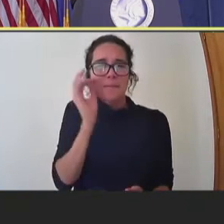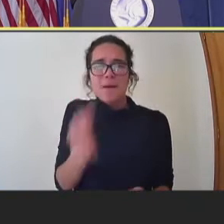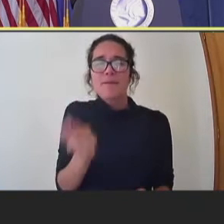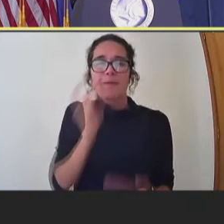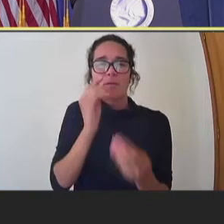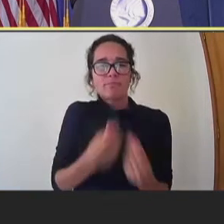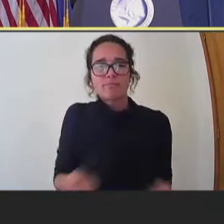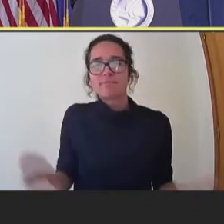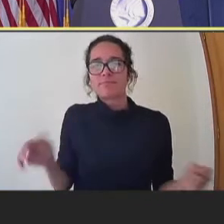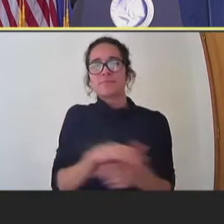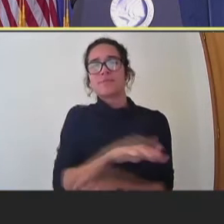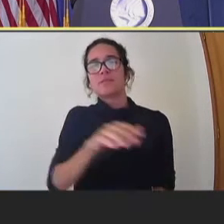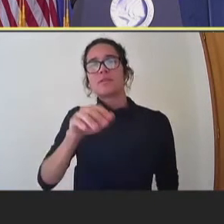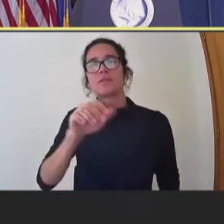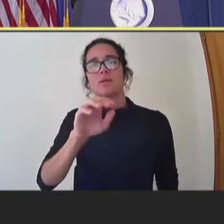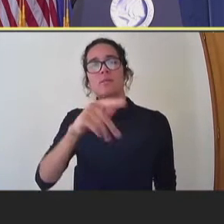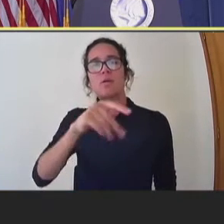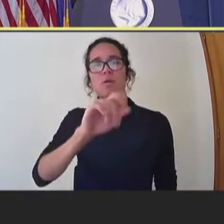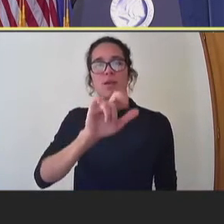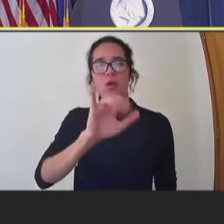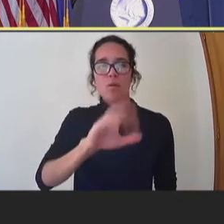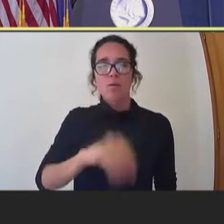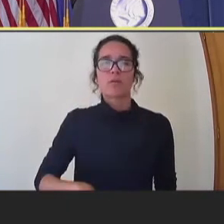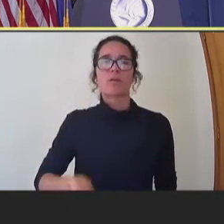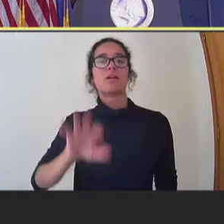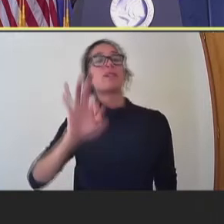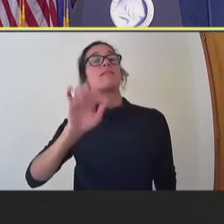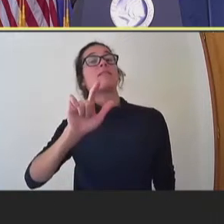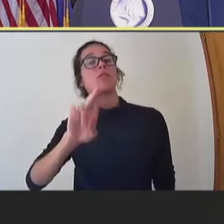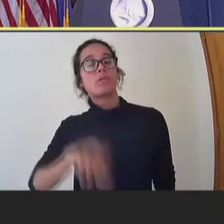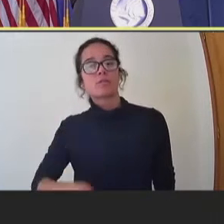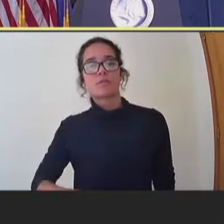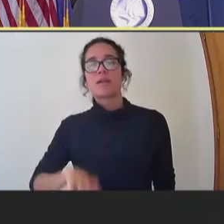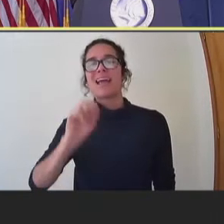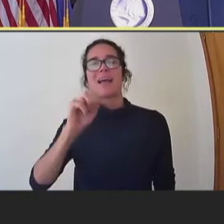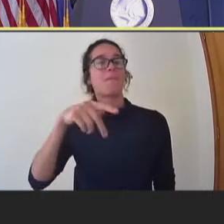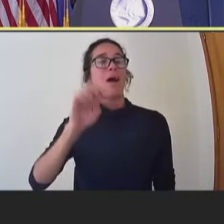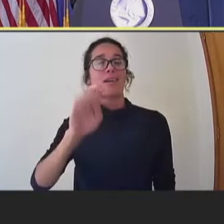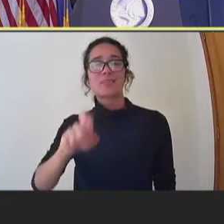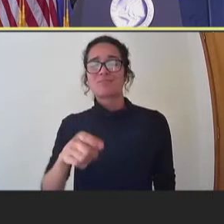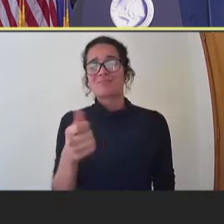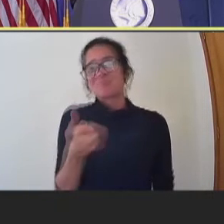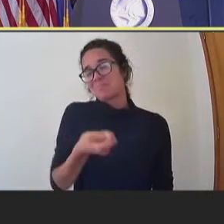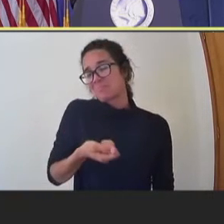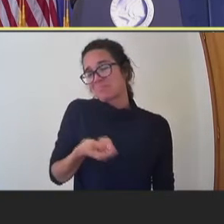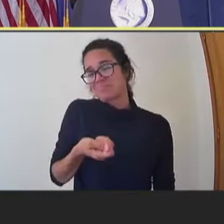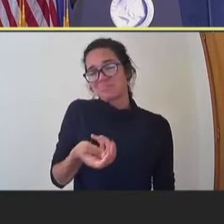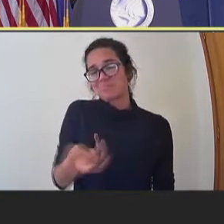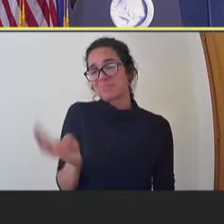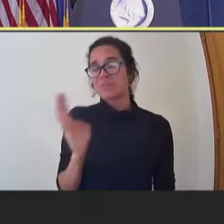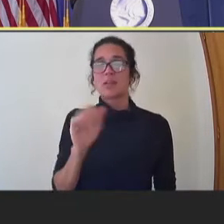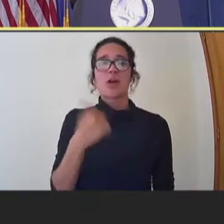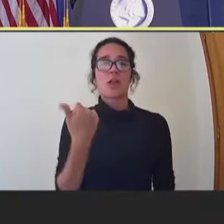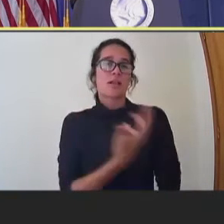Mpox, just to name a few of the other – a few of vaccine-preventable diseases.